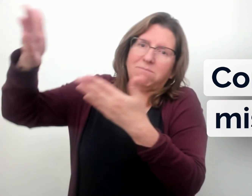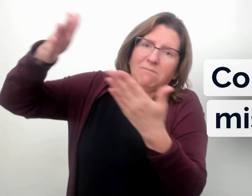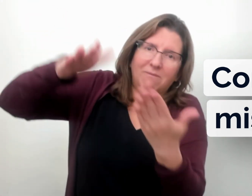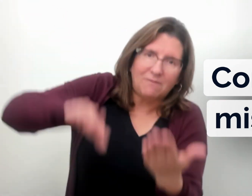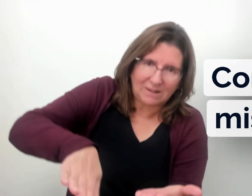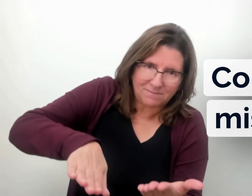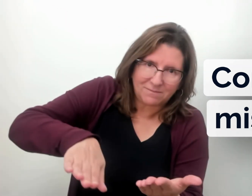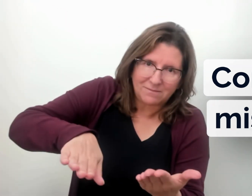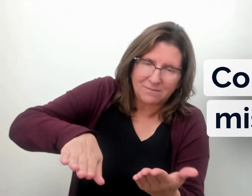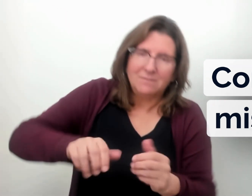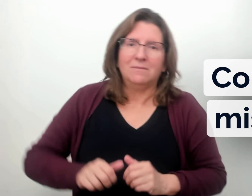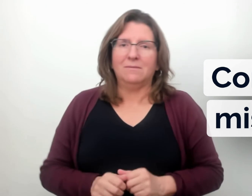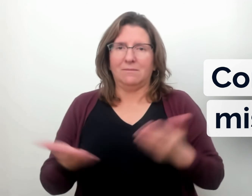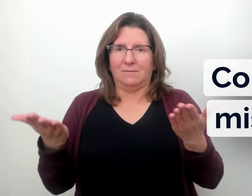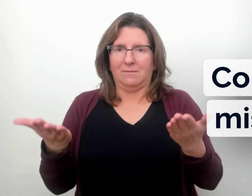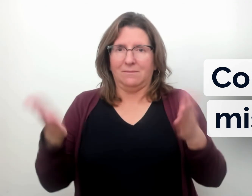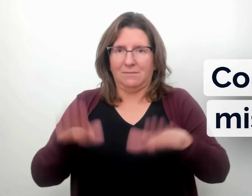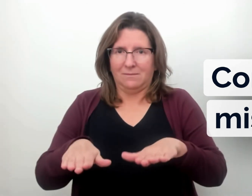and then you flip the hands.